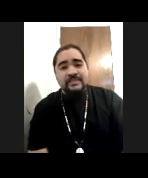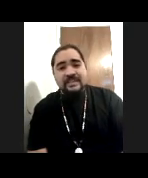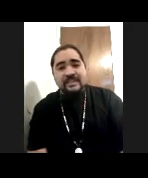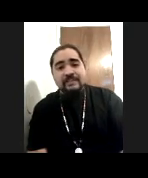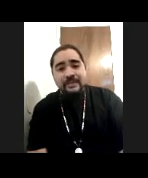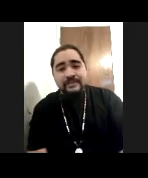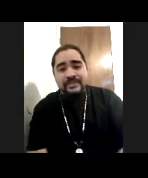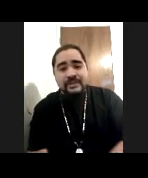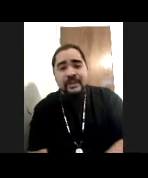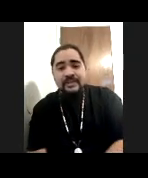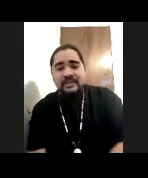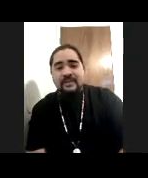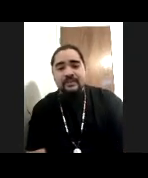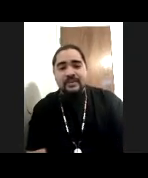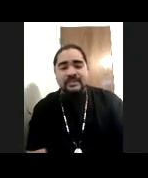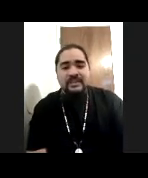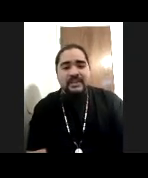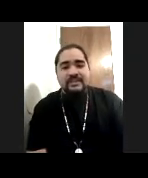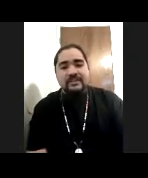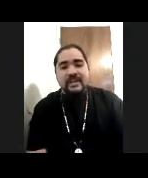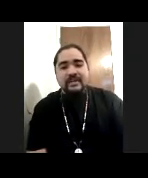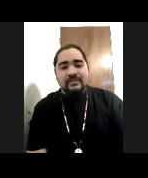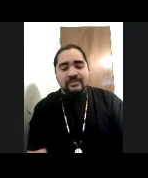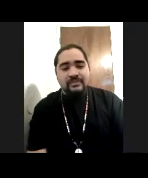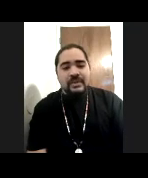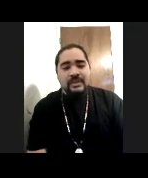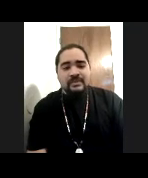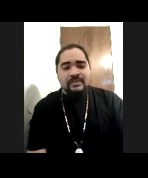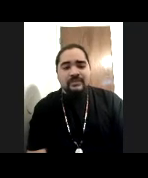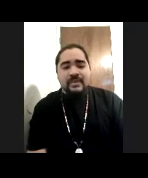that time comes to take over, it's like they need to learn how to use their voice.